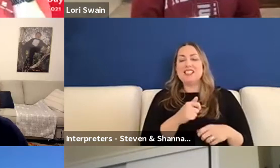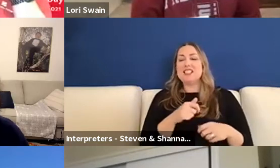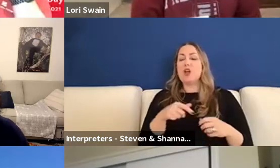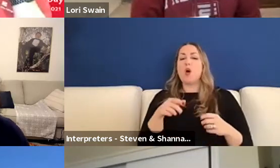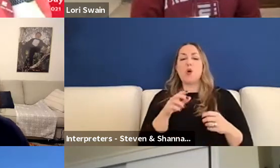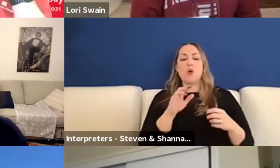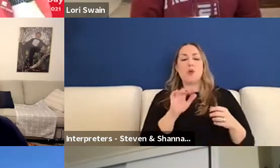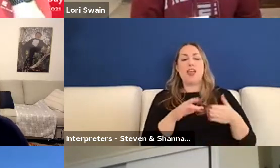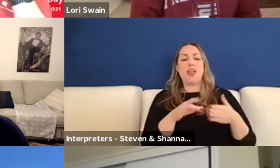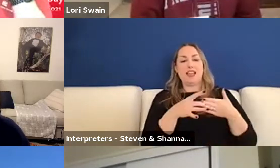review?